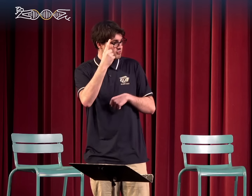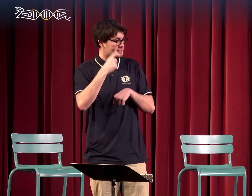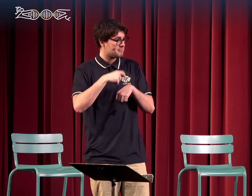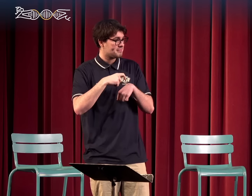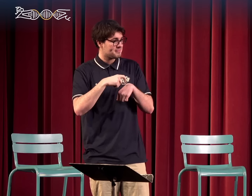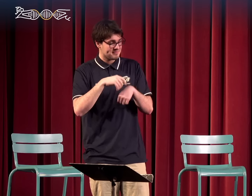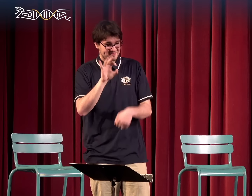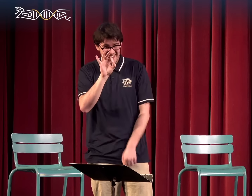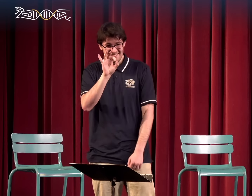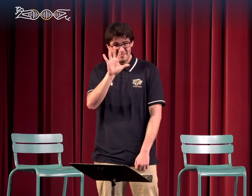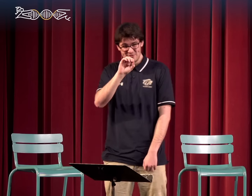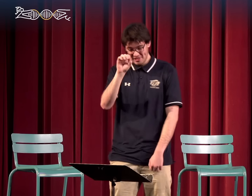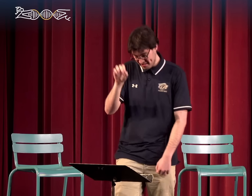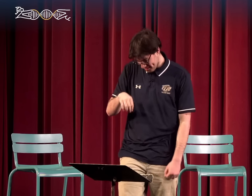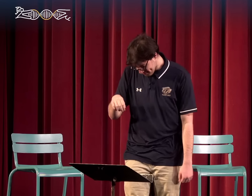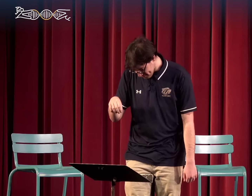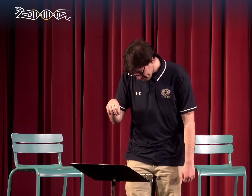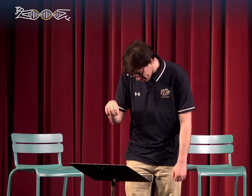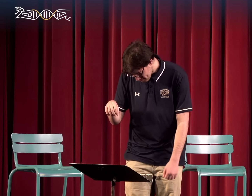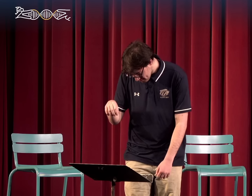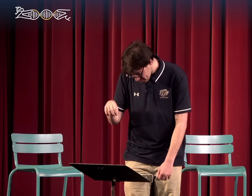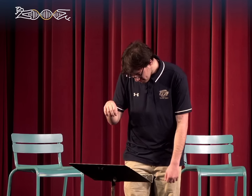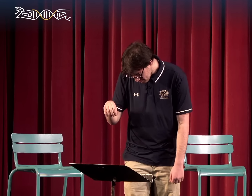that's the first Deaf child they met in their life.